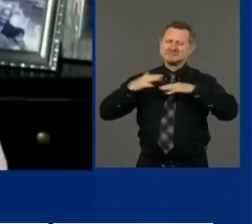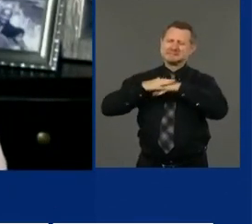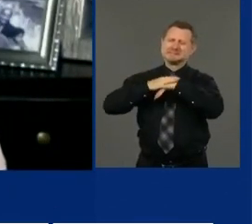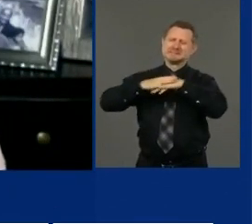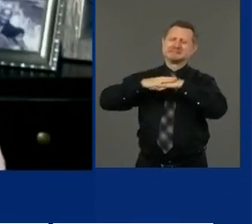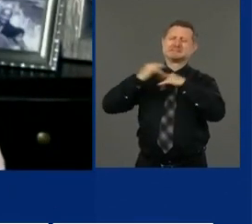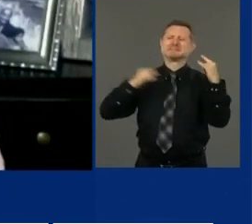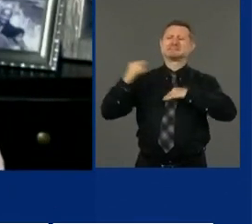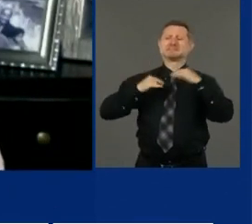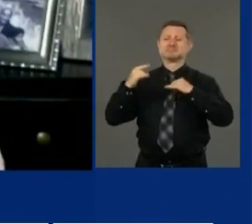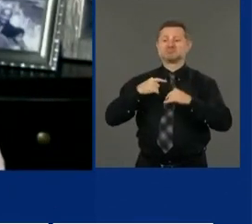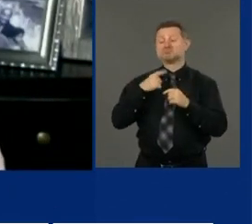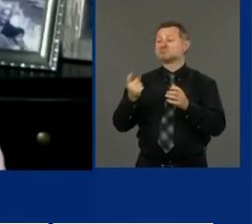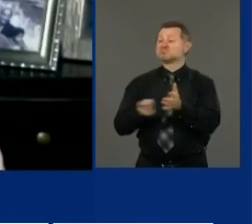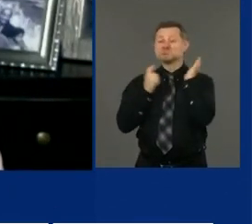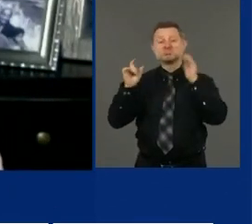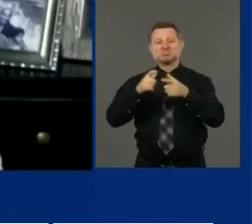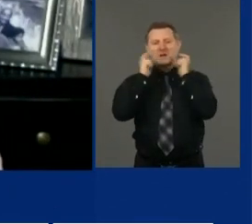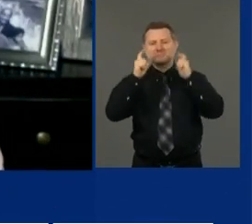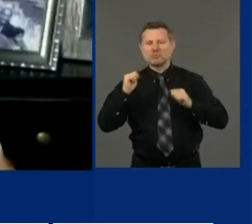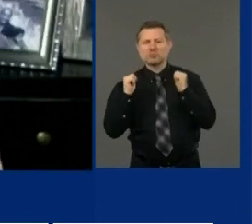JACKSON, ATLANTA INTERNATIONAL